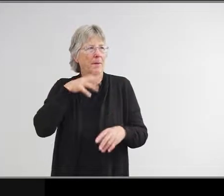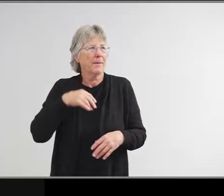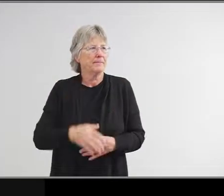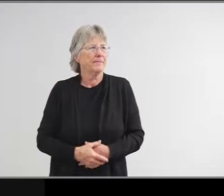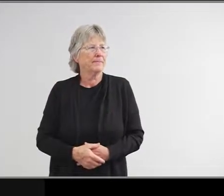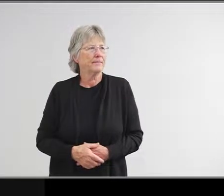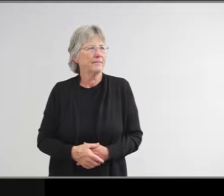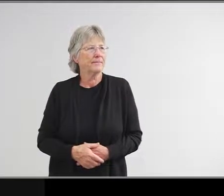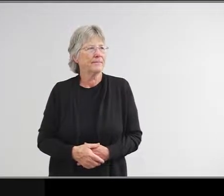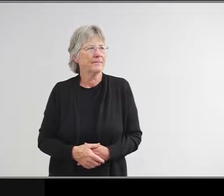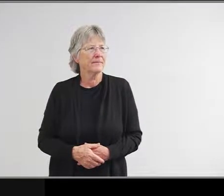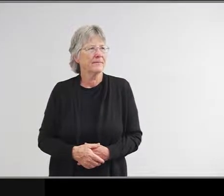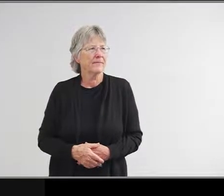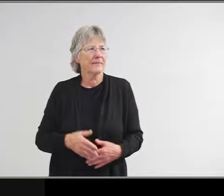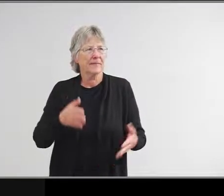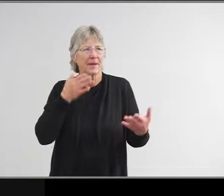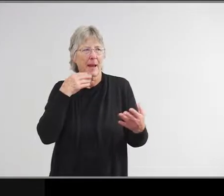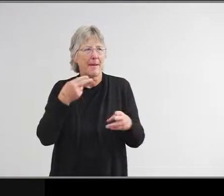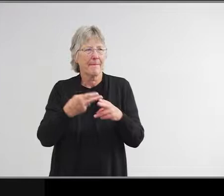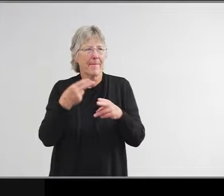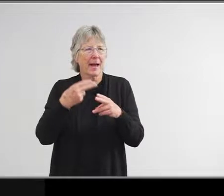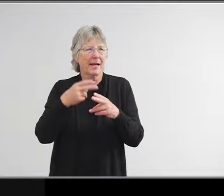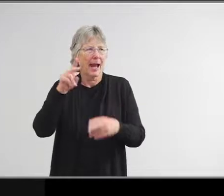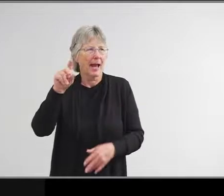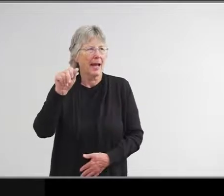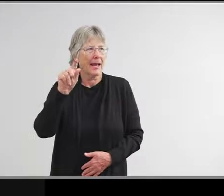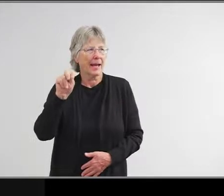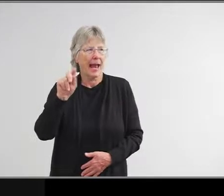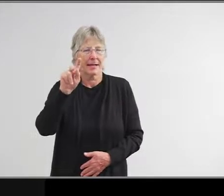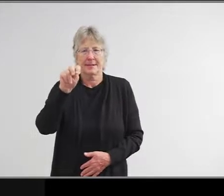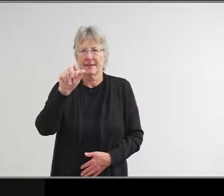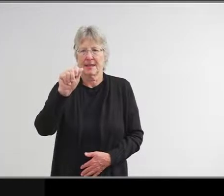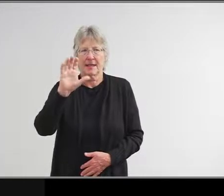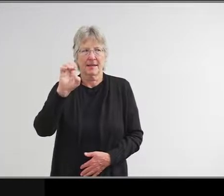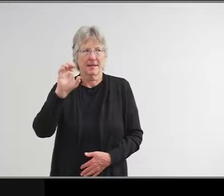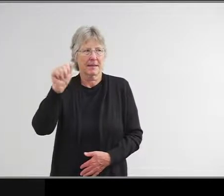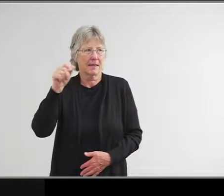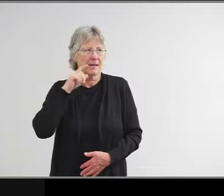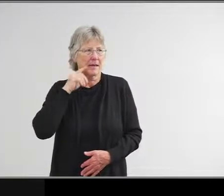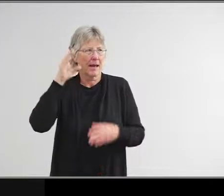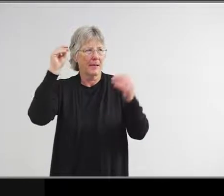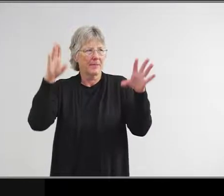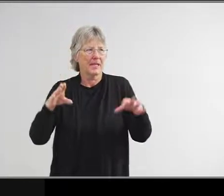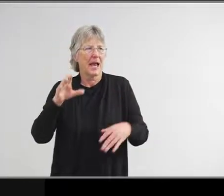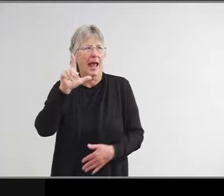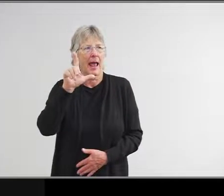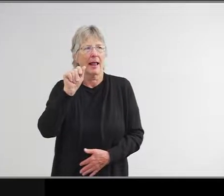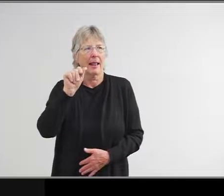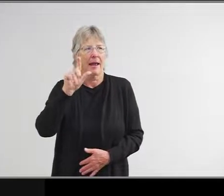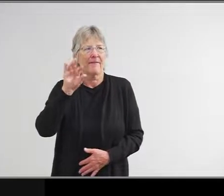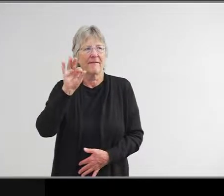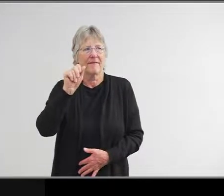Good evening, my name is Kat Tacea, teacher and librarian at Lafayette Elementary School and social media co-chair